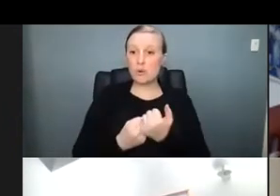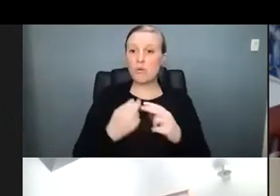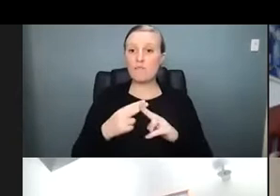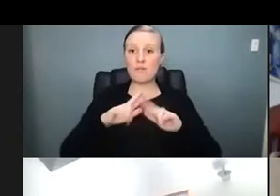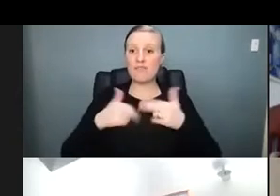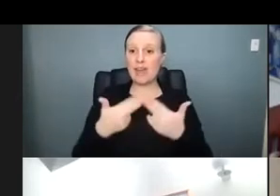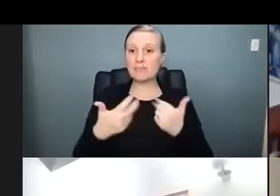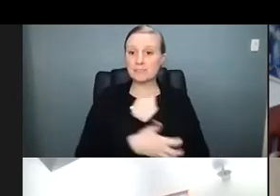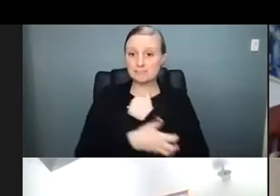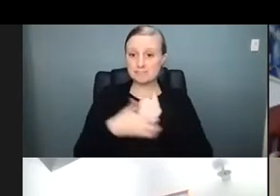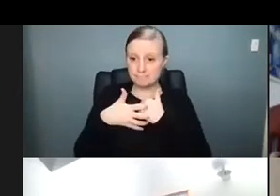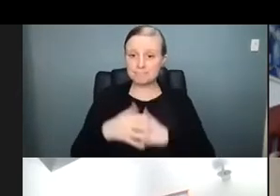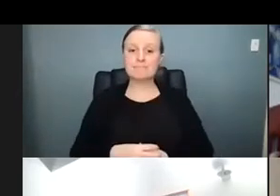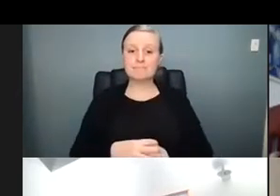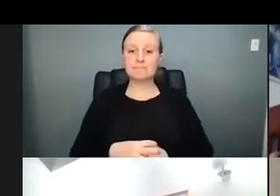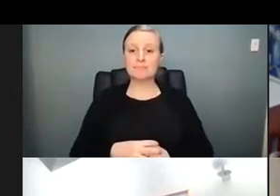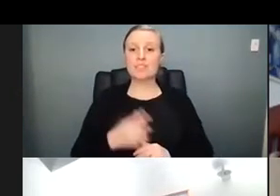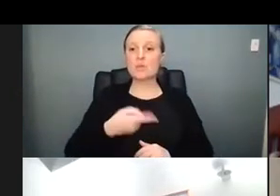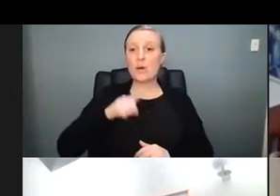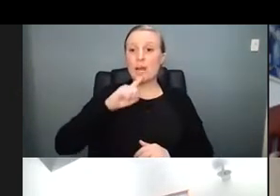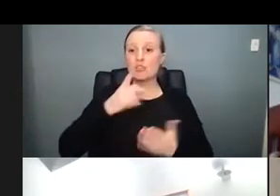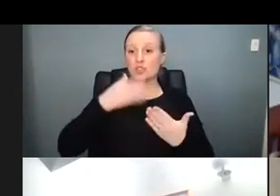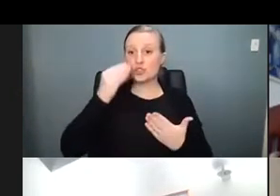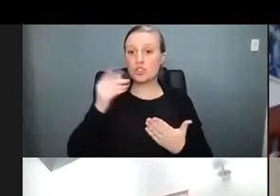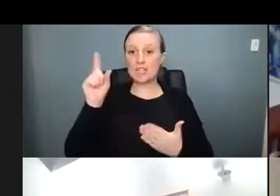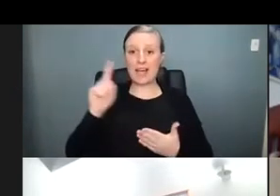students who are in their final two years of school with a device and connectivity for